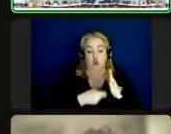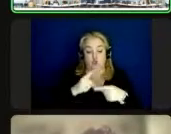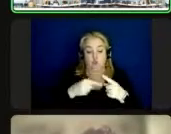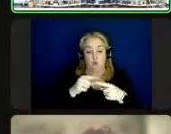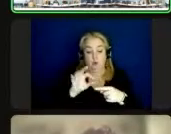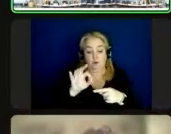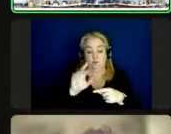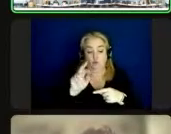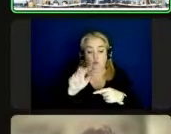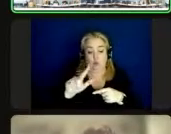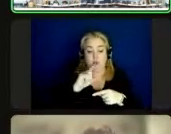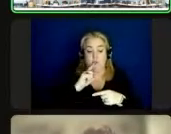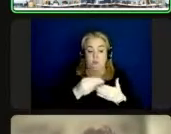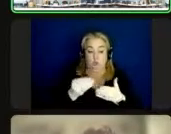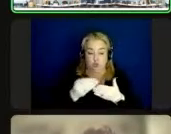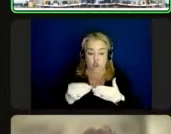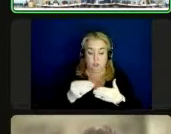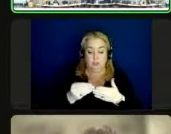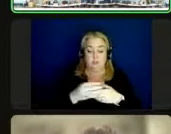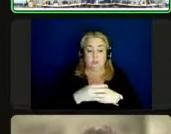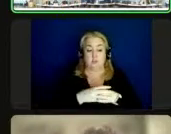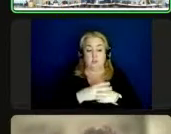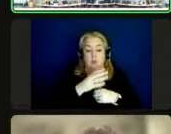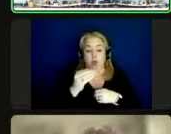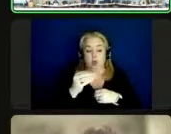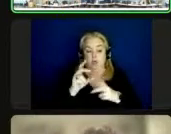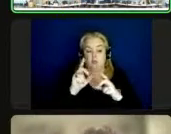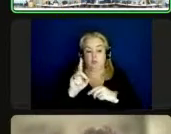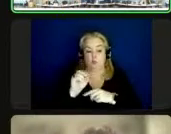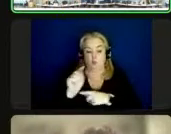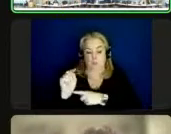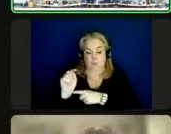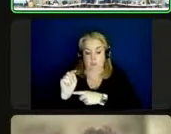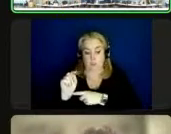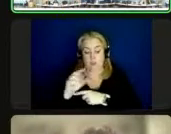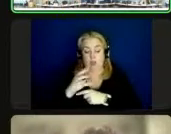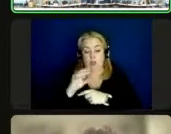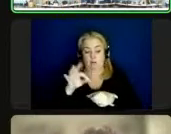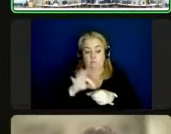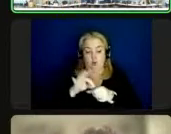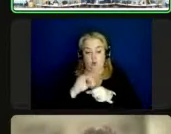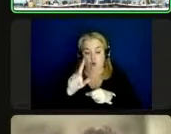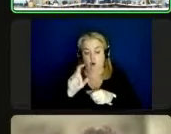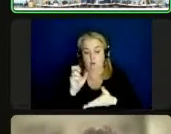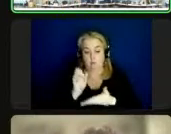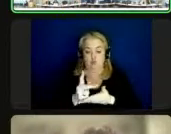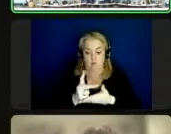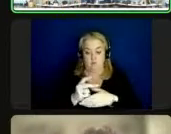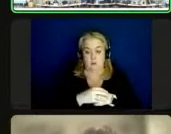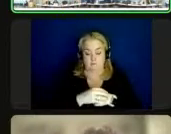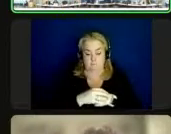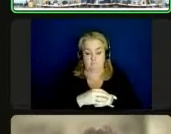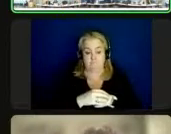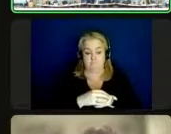IT'S WIDELY USED ACROSS GOING CHARGING THE MOST